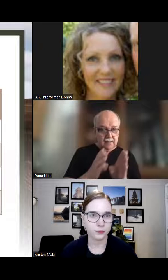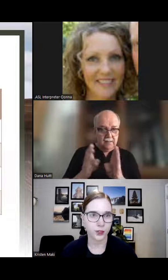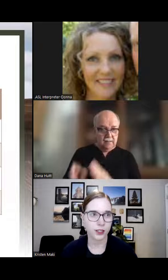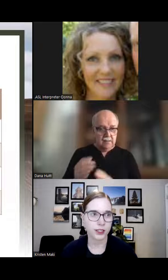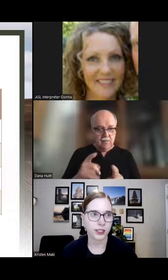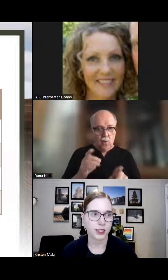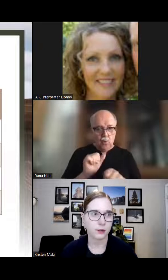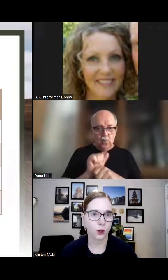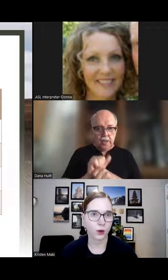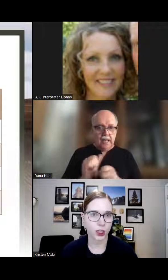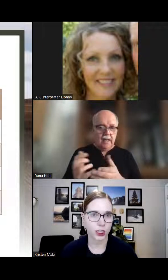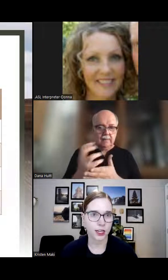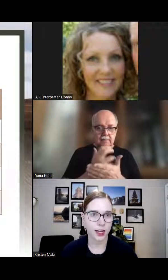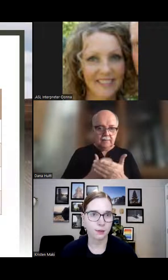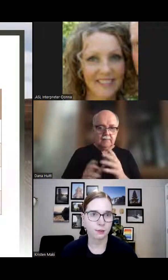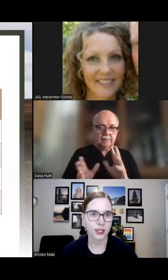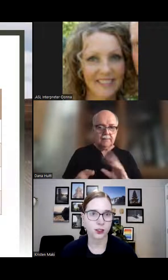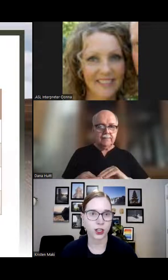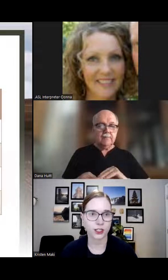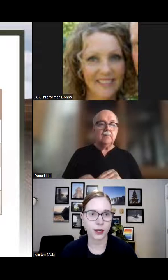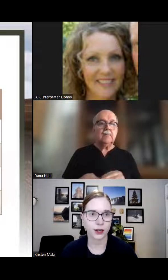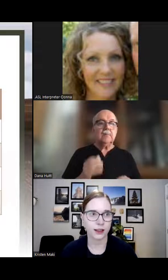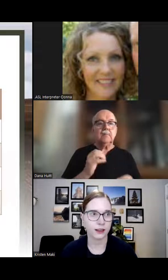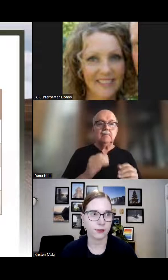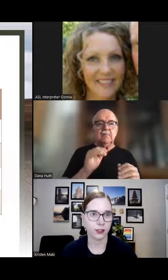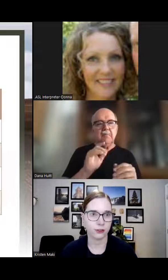this year, is there any way to get an exemption if you had a private long-term